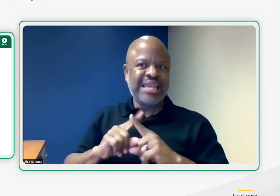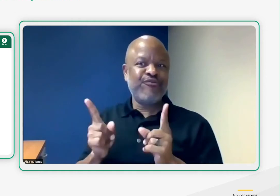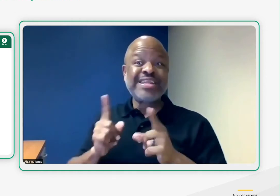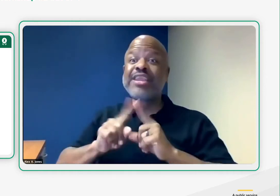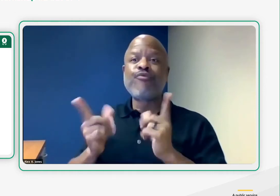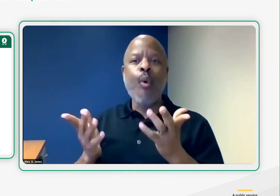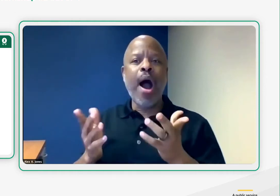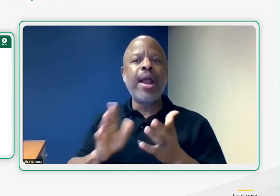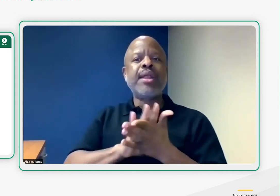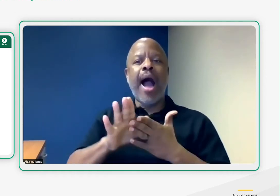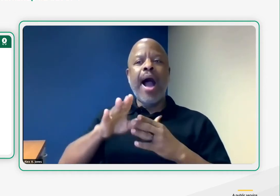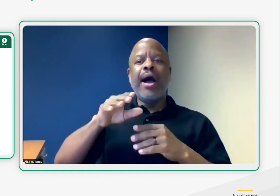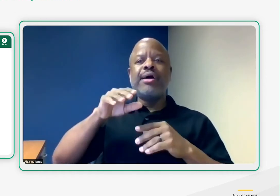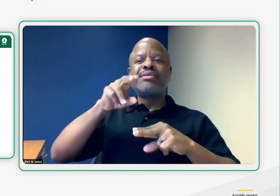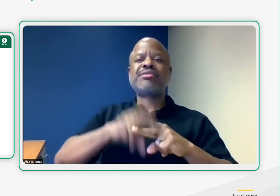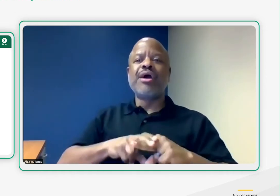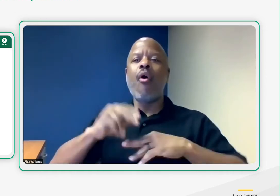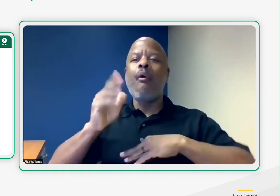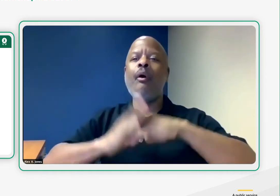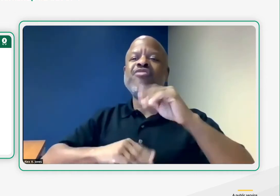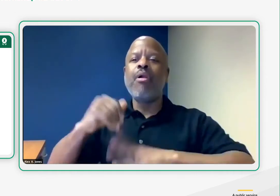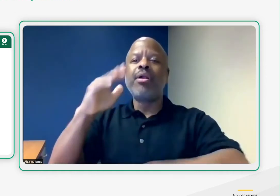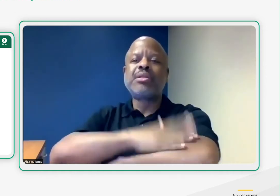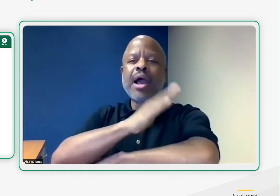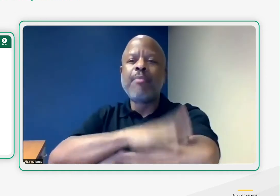The difference there was that at Starbucks I could sit down in a comfortable area with